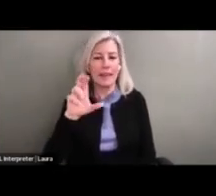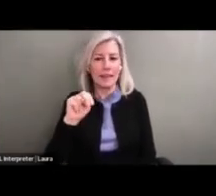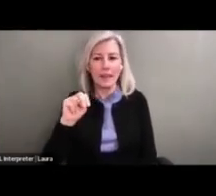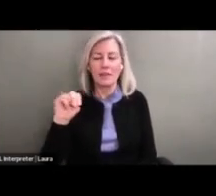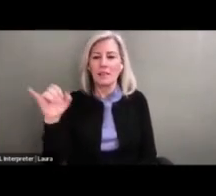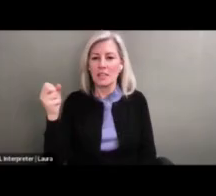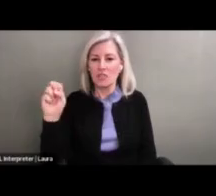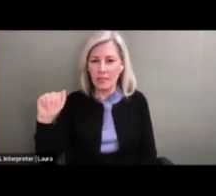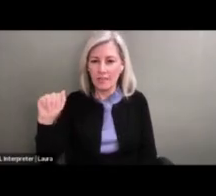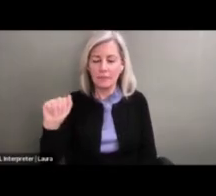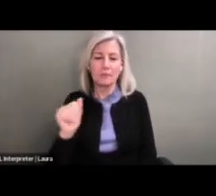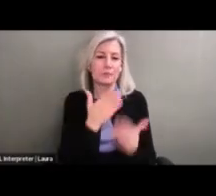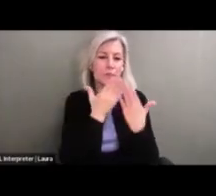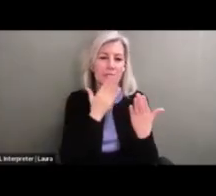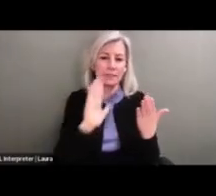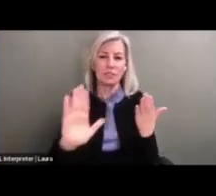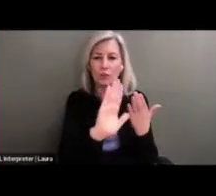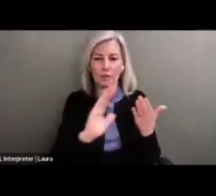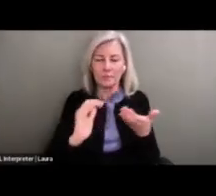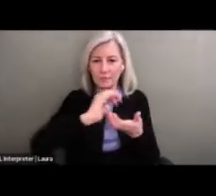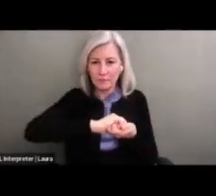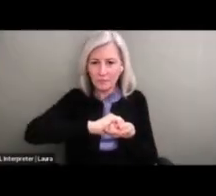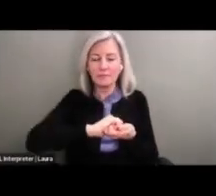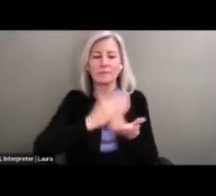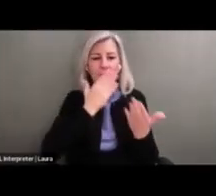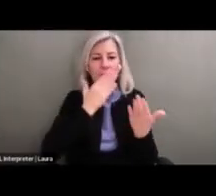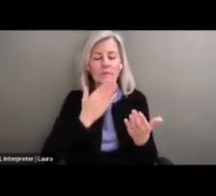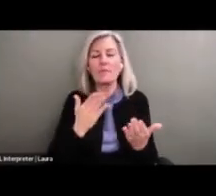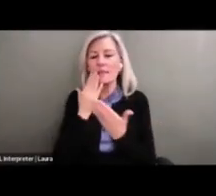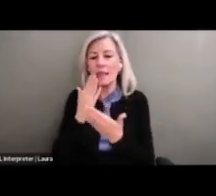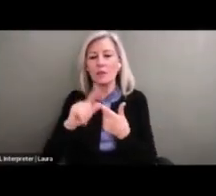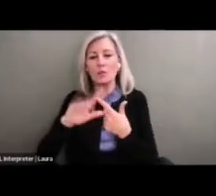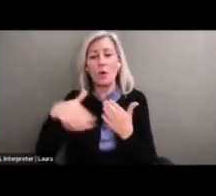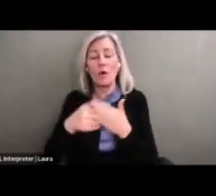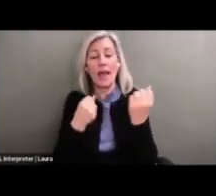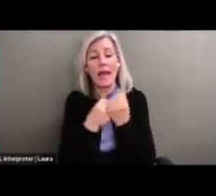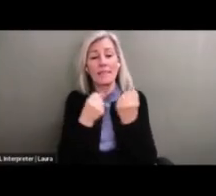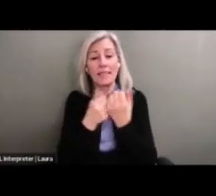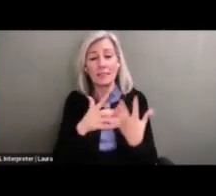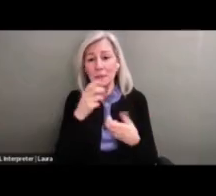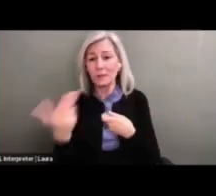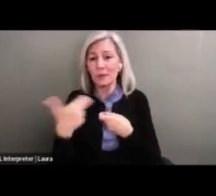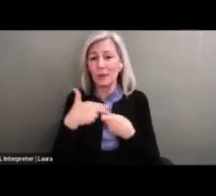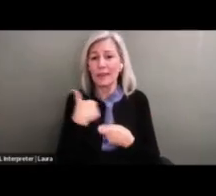Thank you so much to our brilliant speakers , to Alison and Sarah, and Ben and Erin and Jessica,